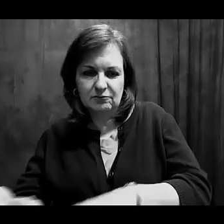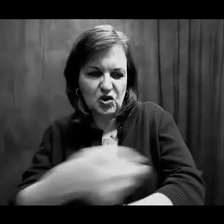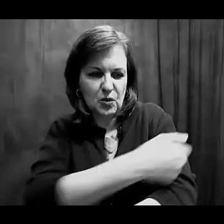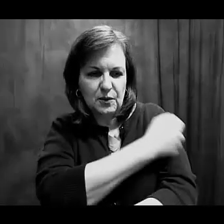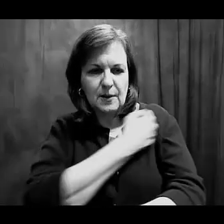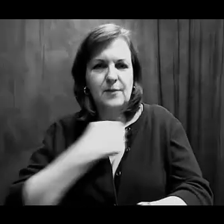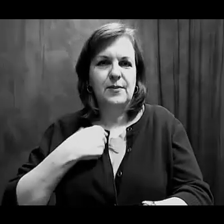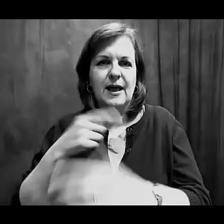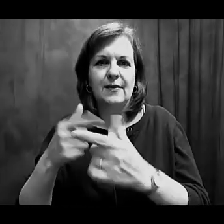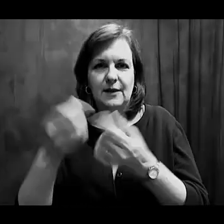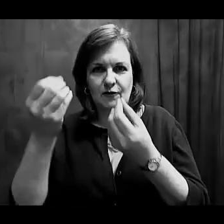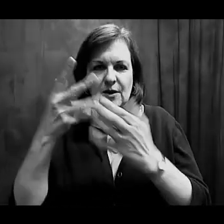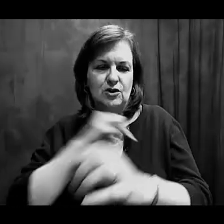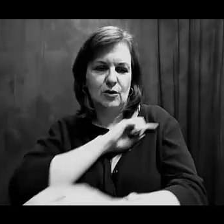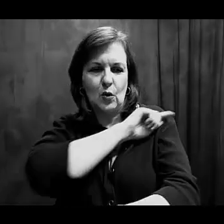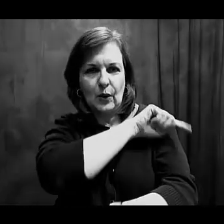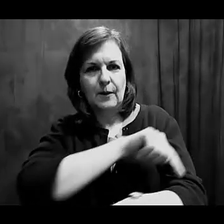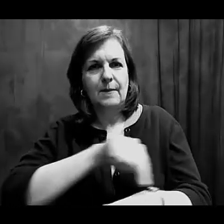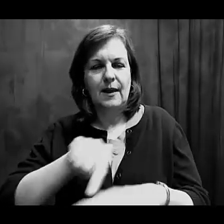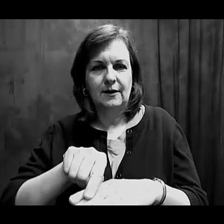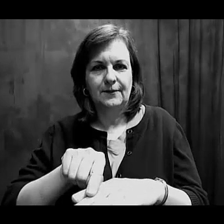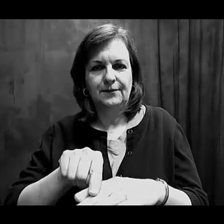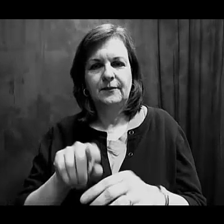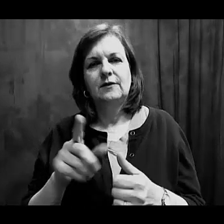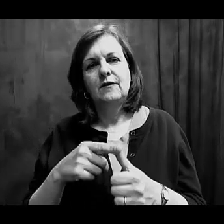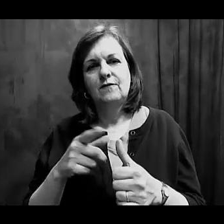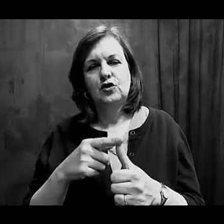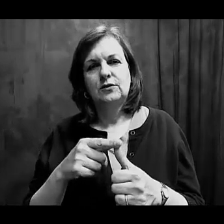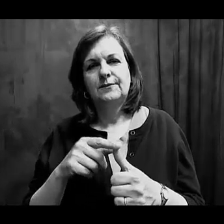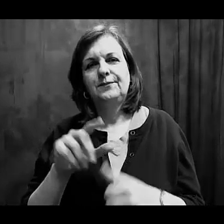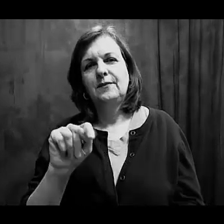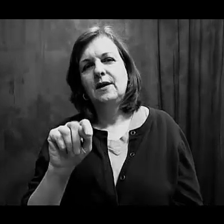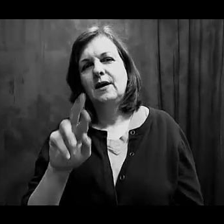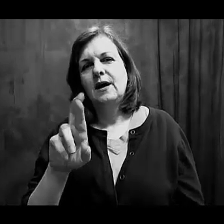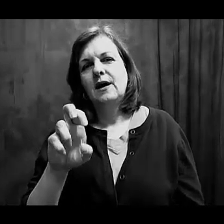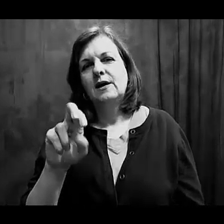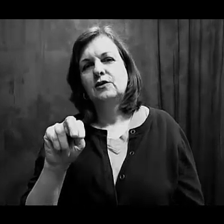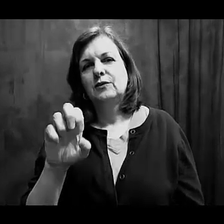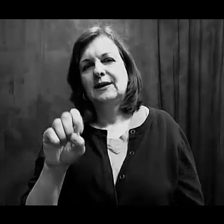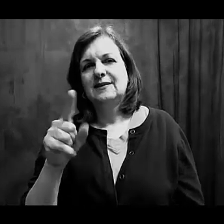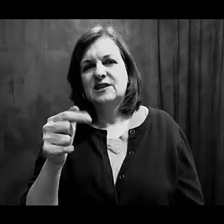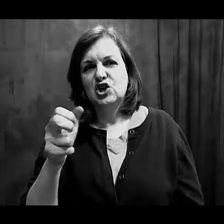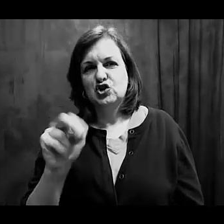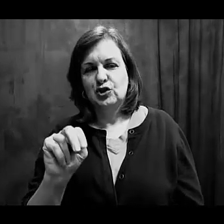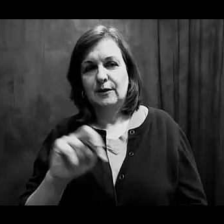so transduction is your sensory receptor